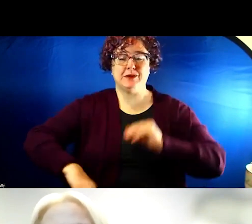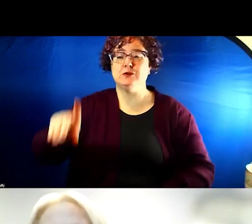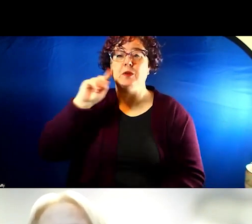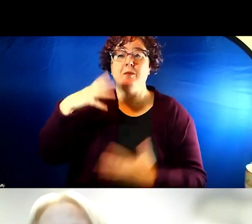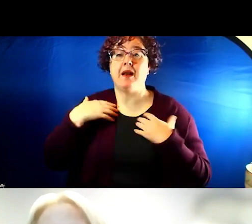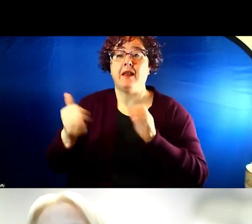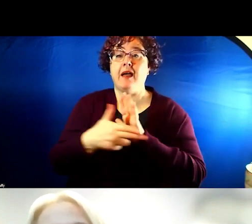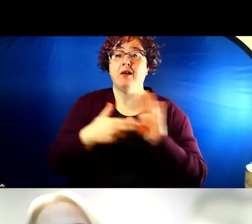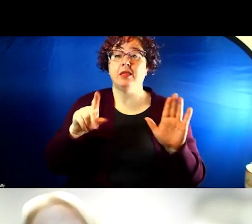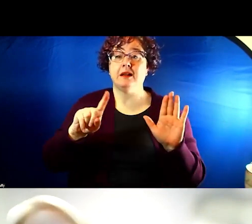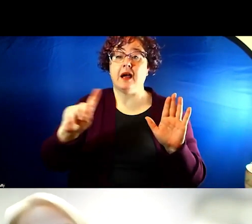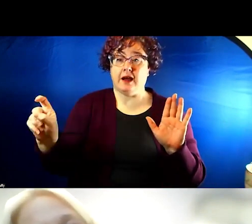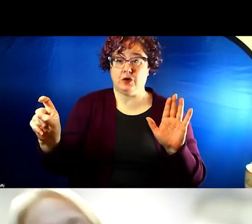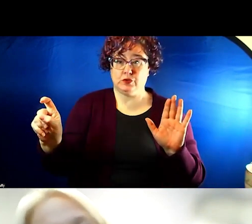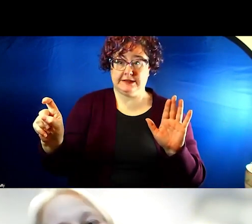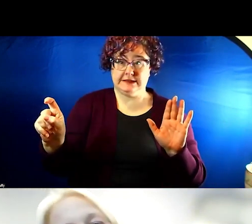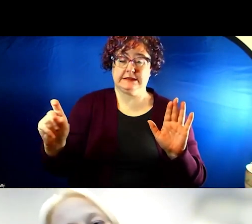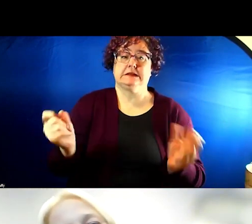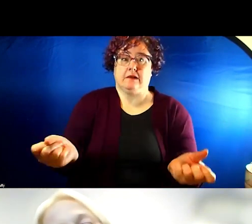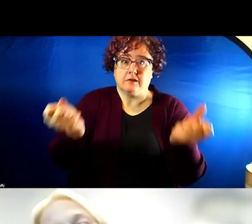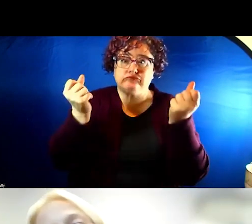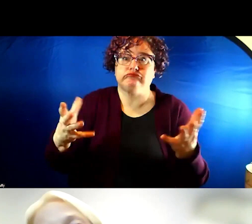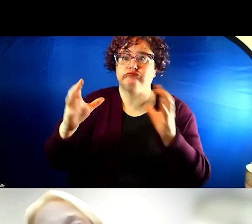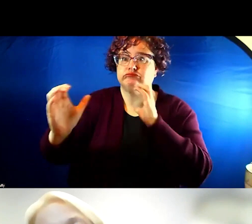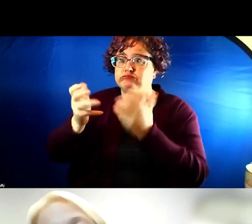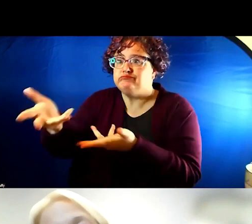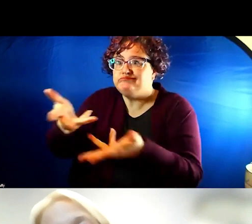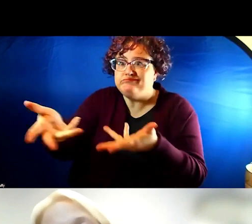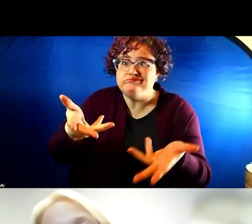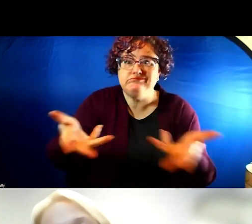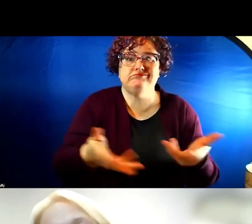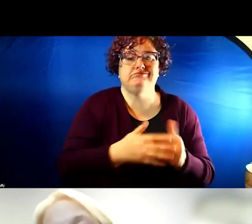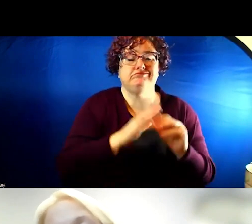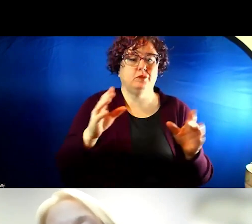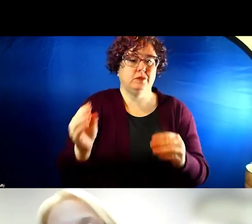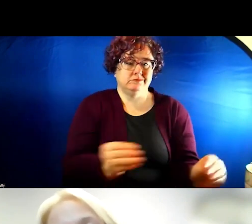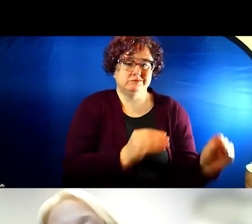SO WE HAVE LOTS OF CONSIDERATIONS WITH PROVIDERS AND